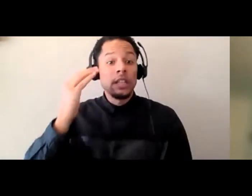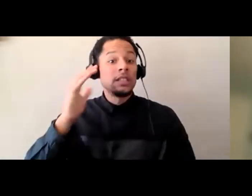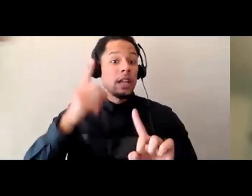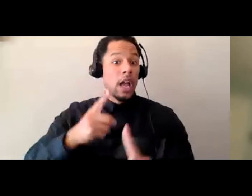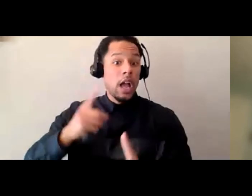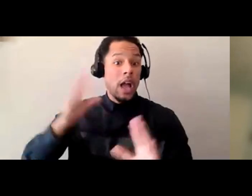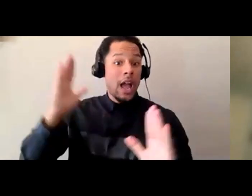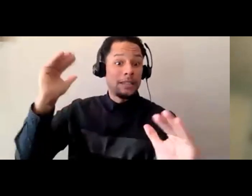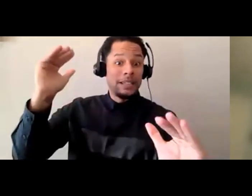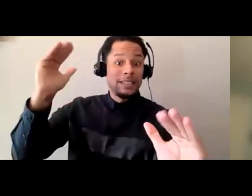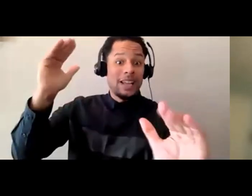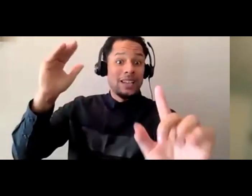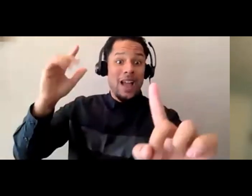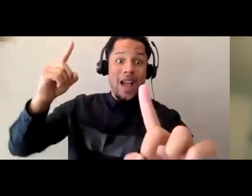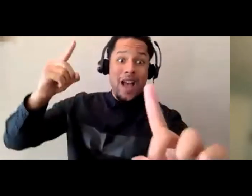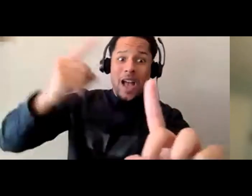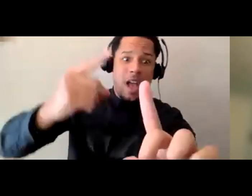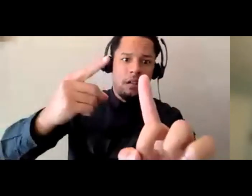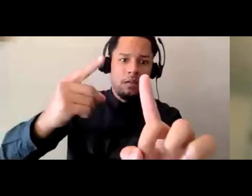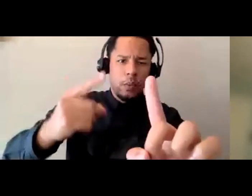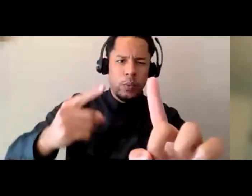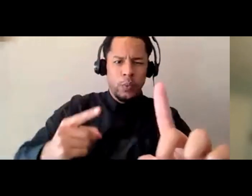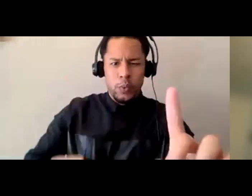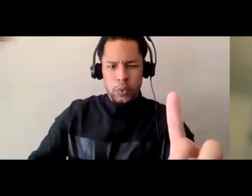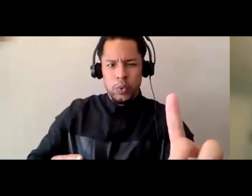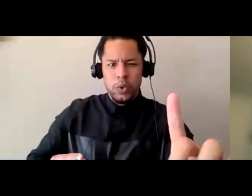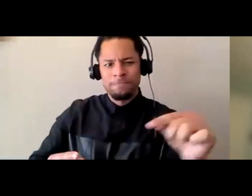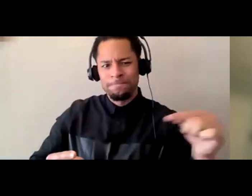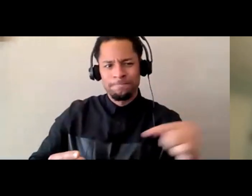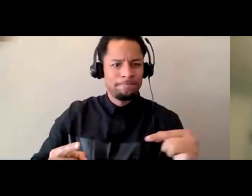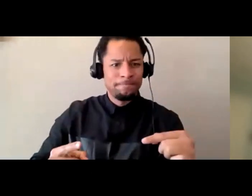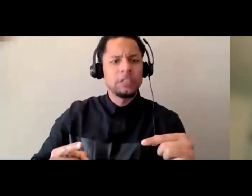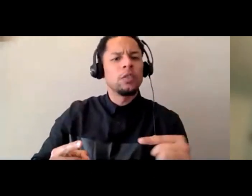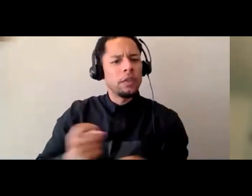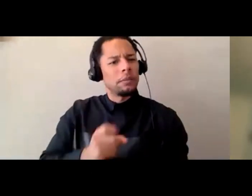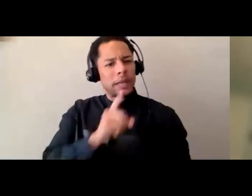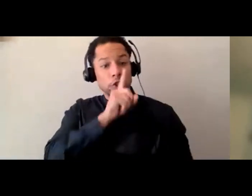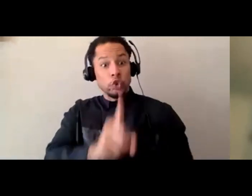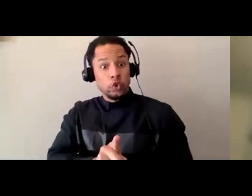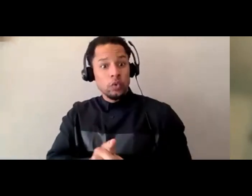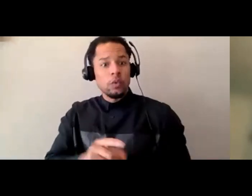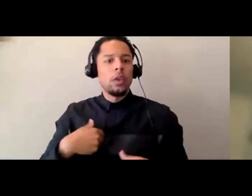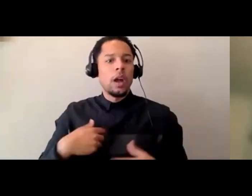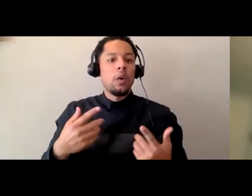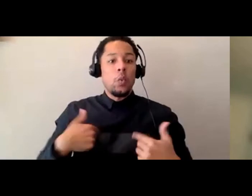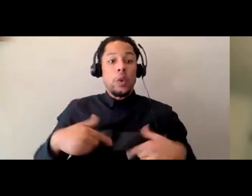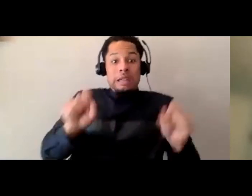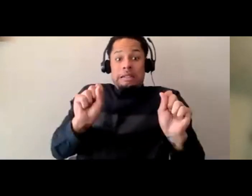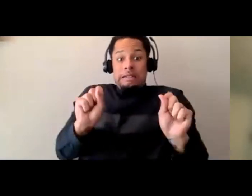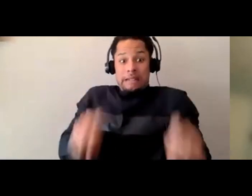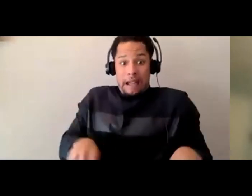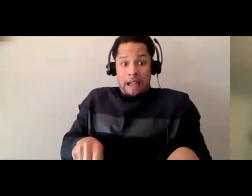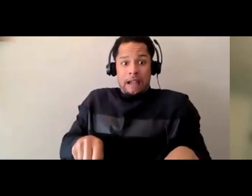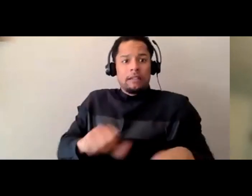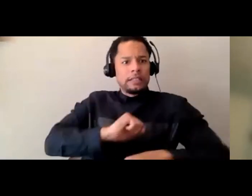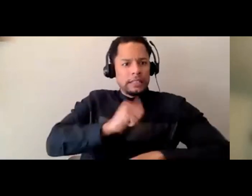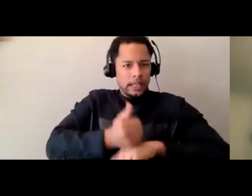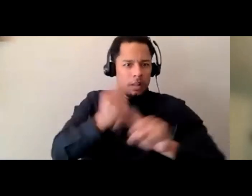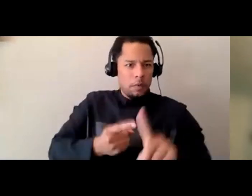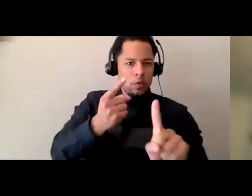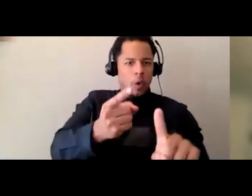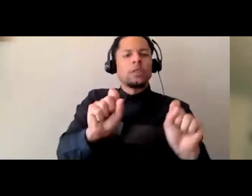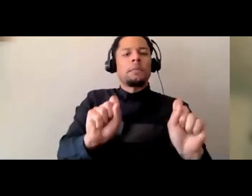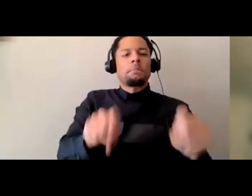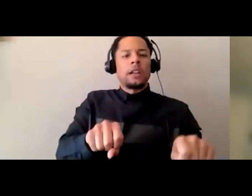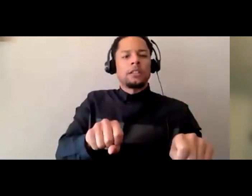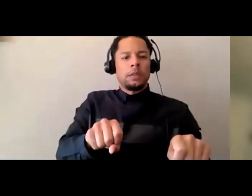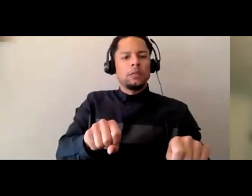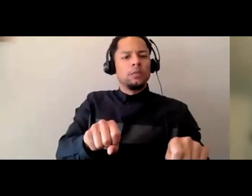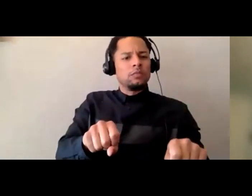so we have to be very clear on what is doable and the time frame, work towards excellency.